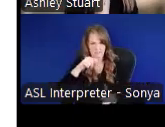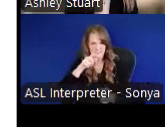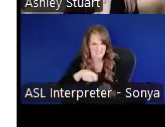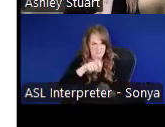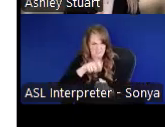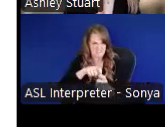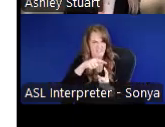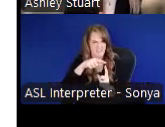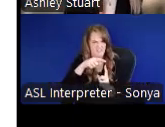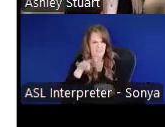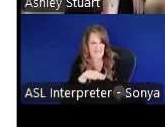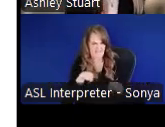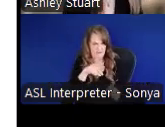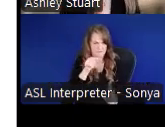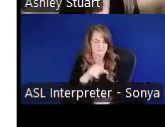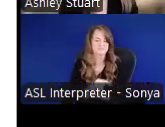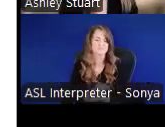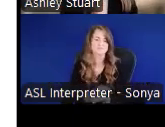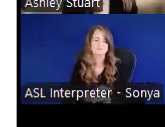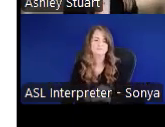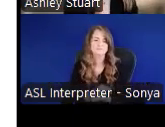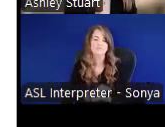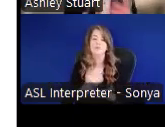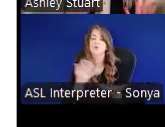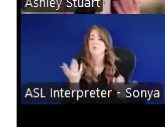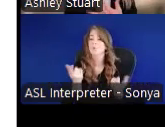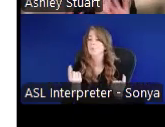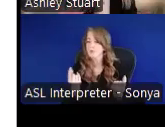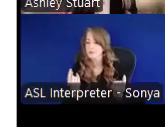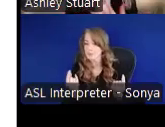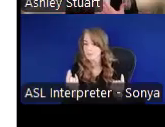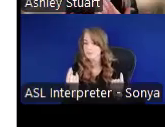doing things like increasing that one on one time that the